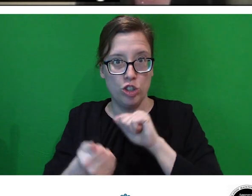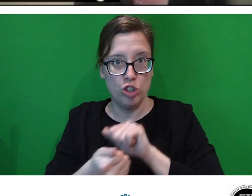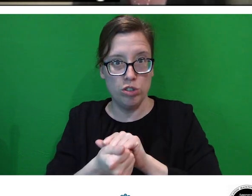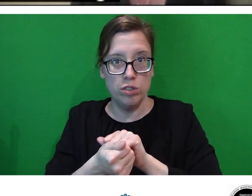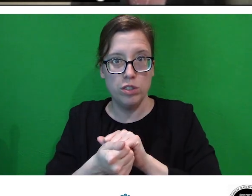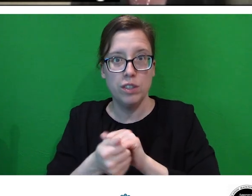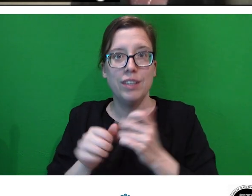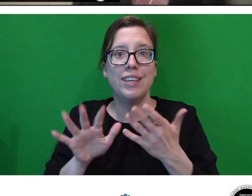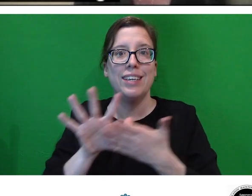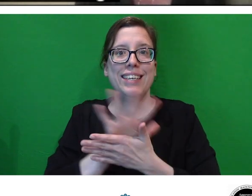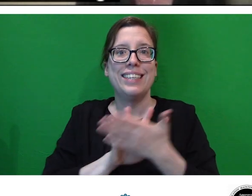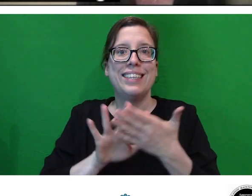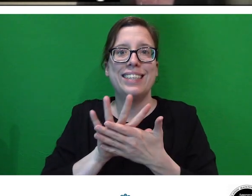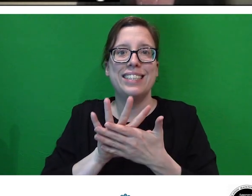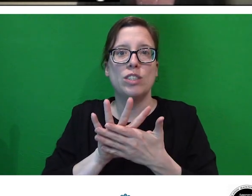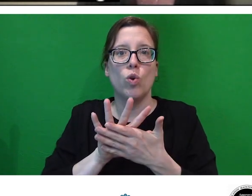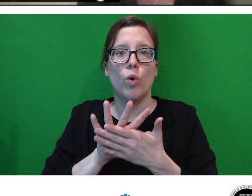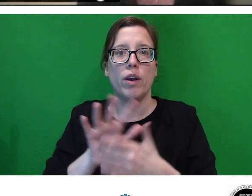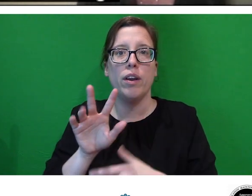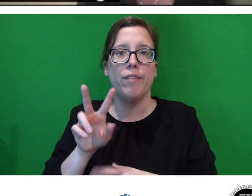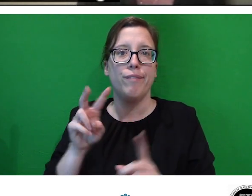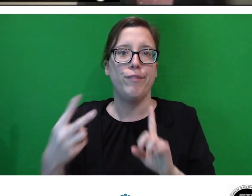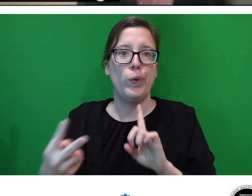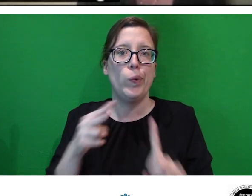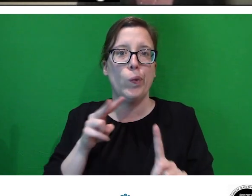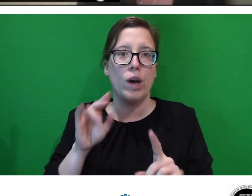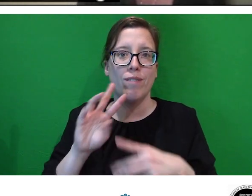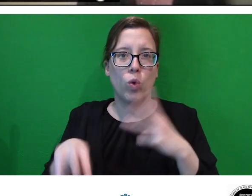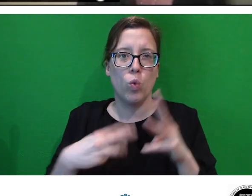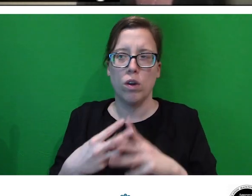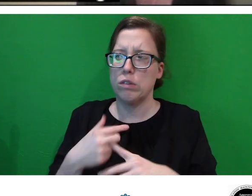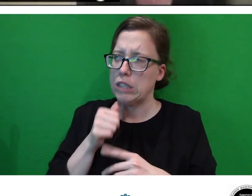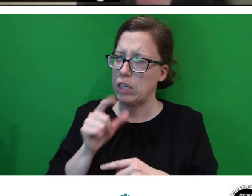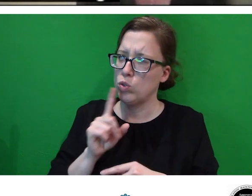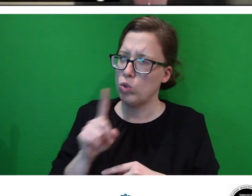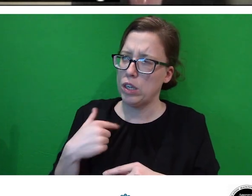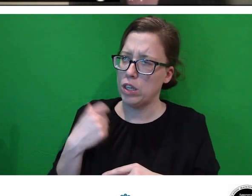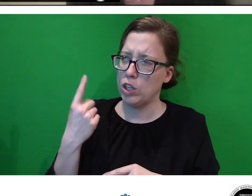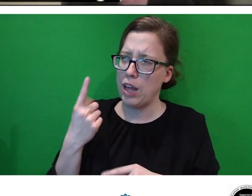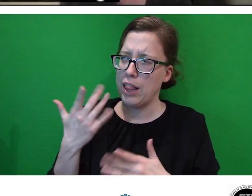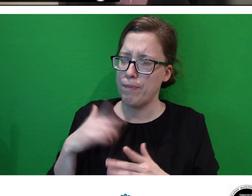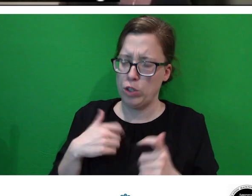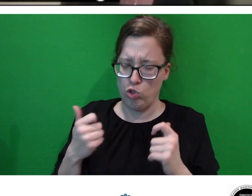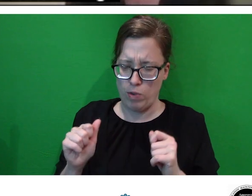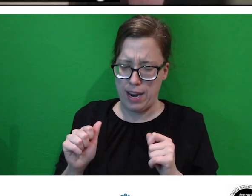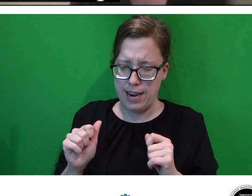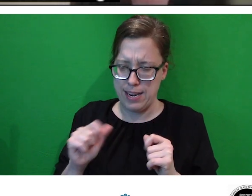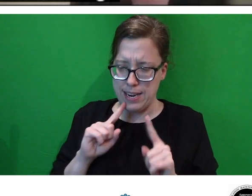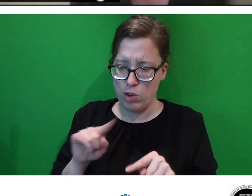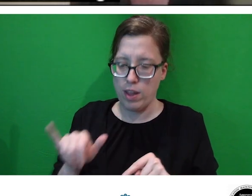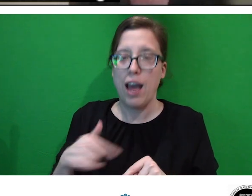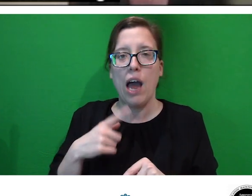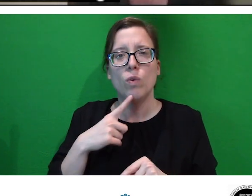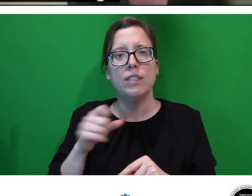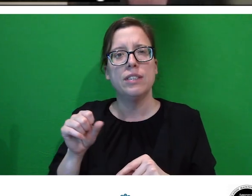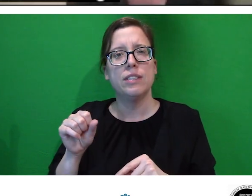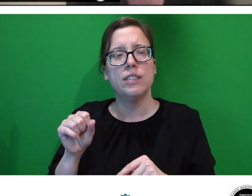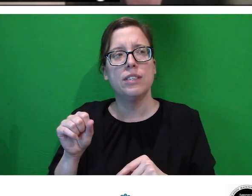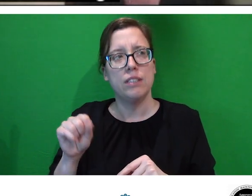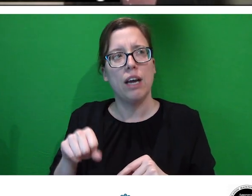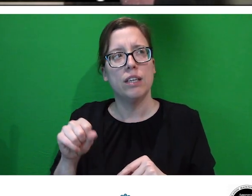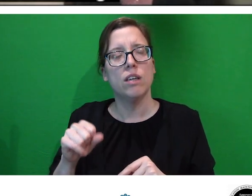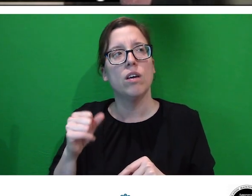of the touch. So what about ProTactile for access? Does that change the distorted view of the world?